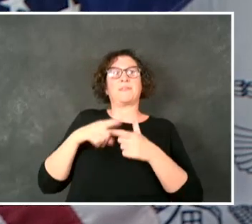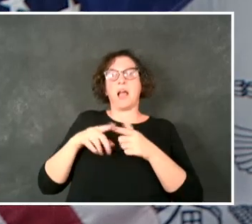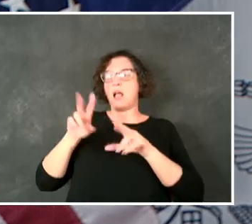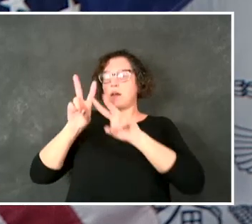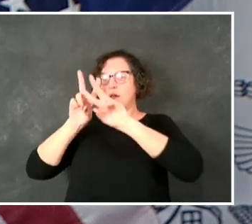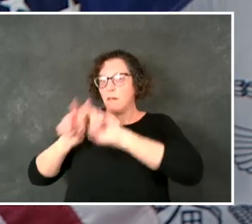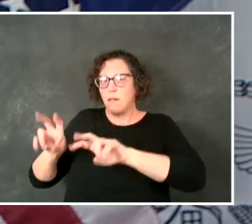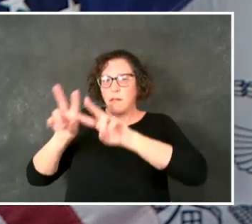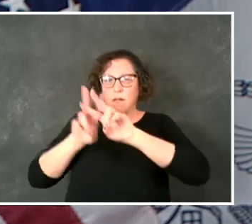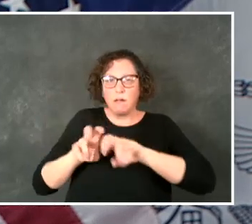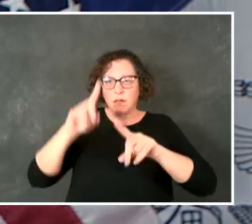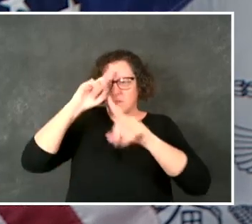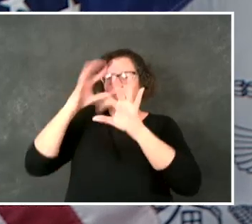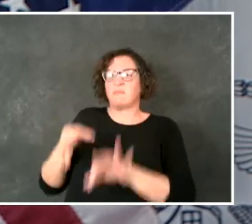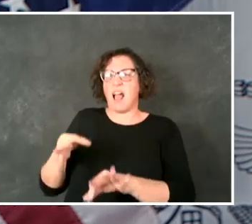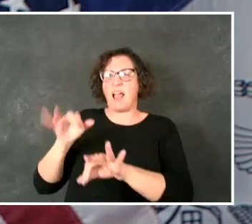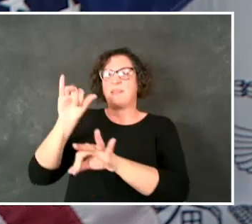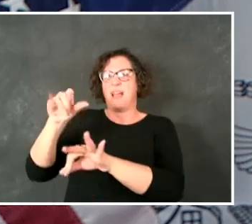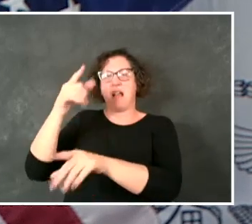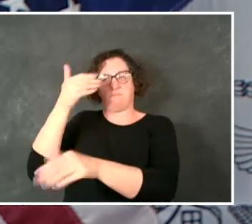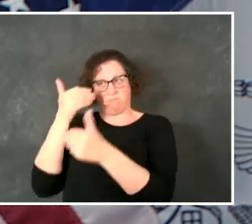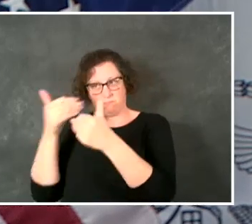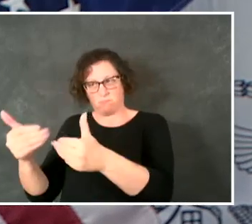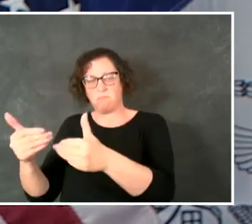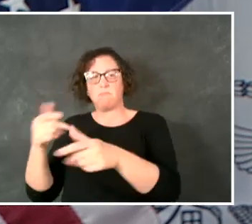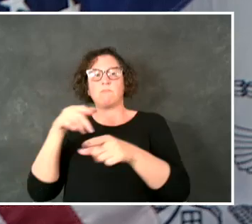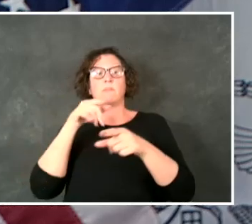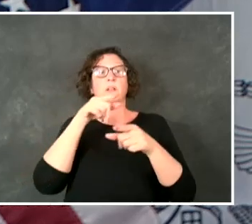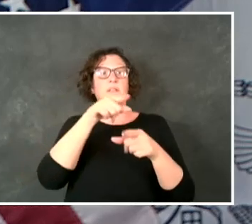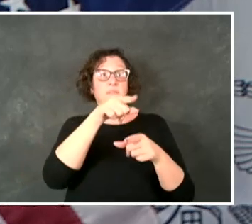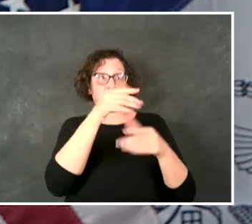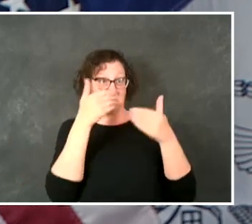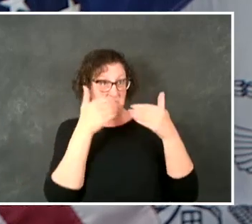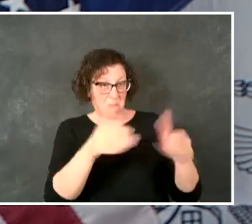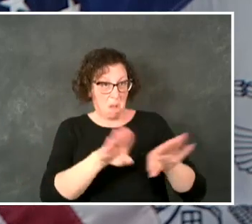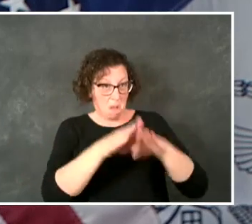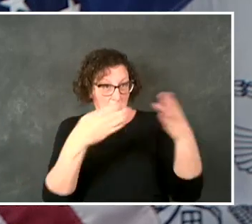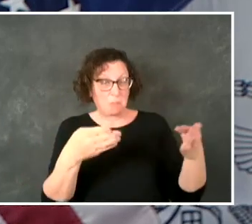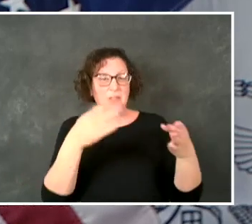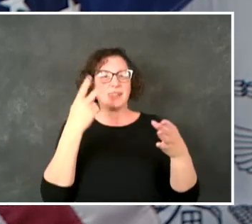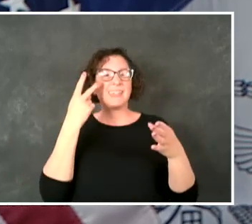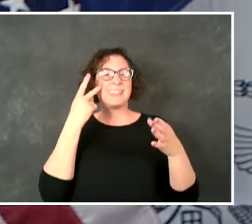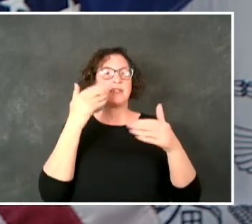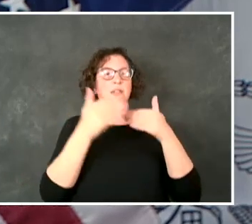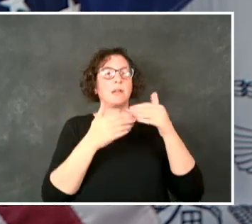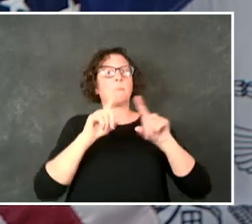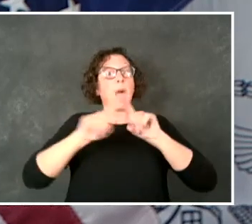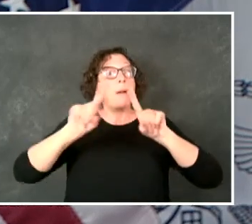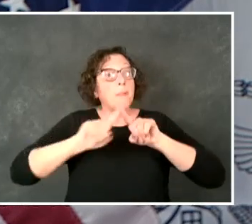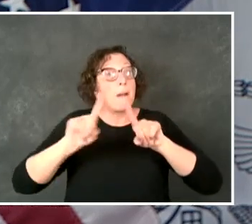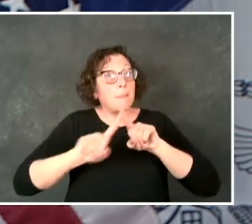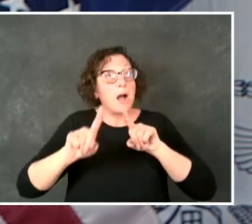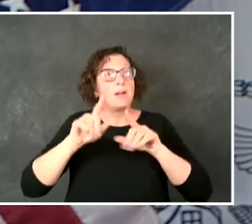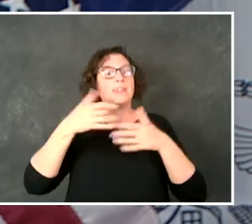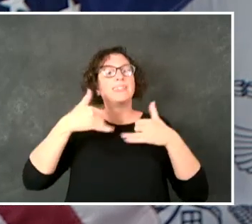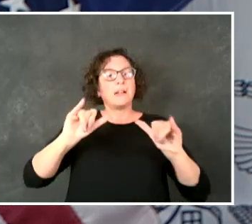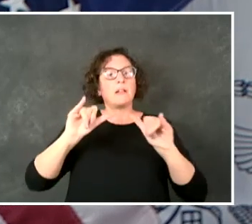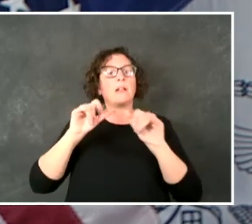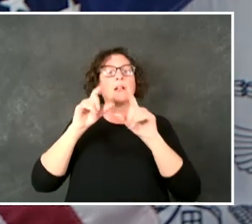CAN SAY HERE IS SOME PLACES WE CAN START TO ESPECIALLY UP AND YES, AS OUY AISD , WITH FACE COVERINGS, WITH